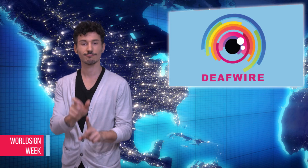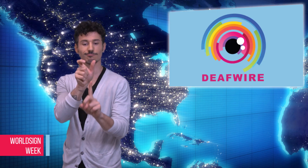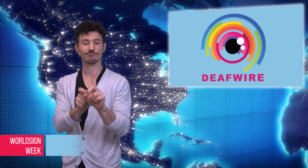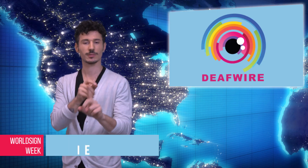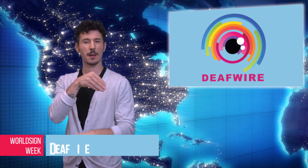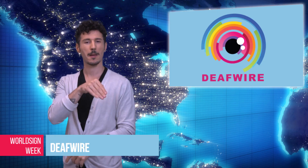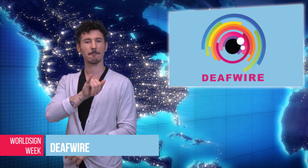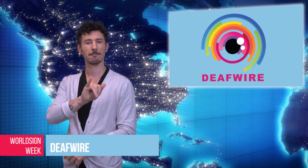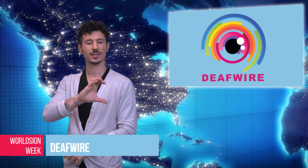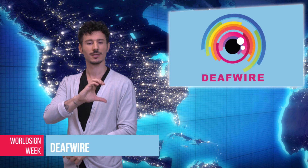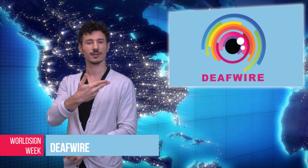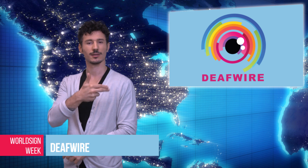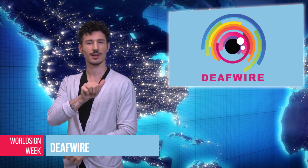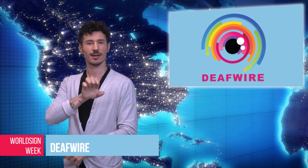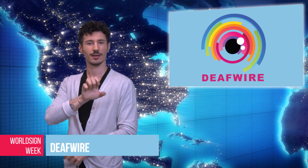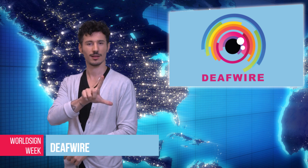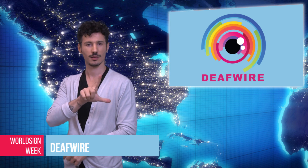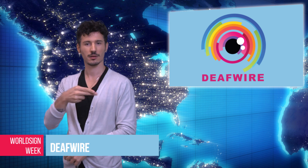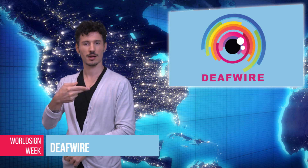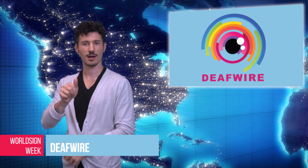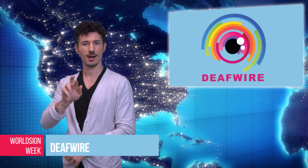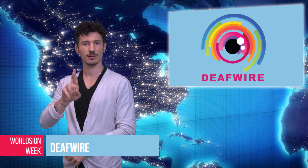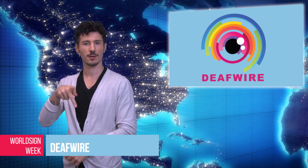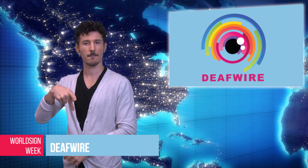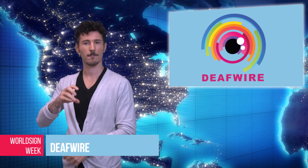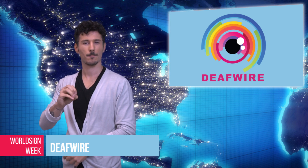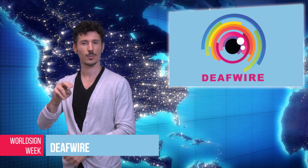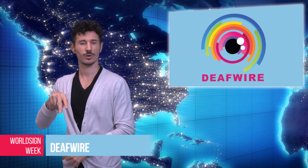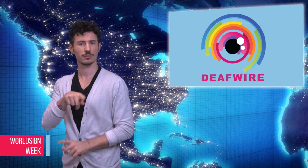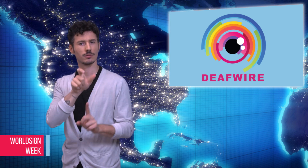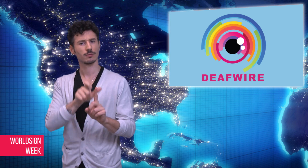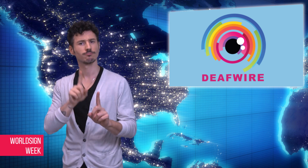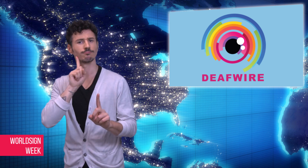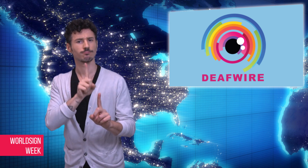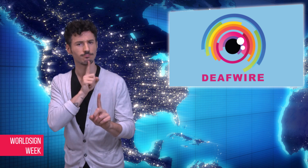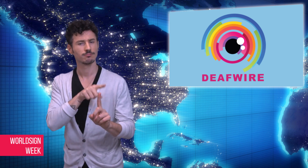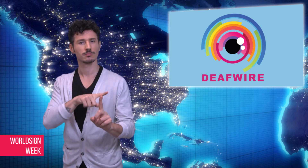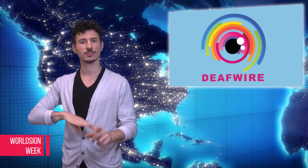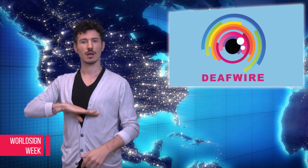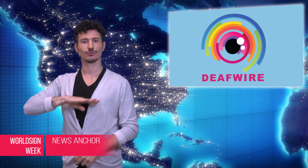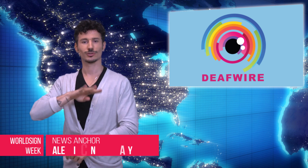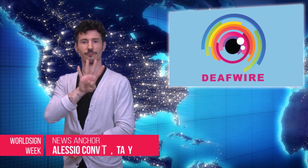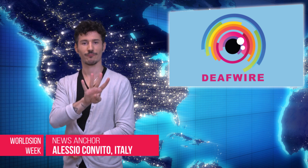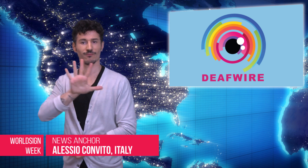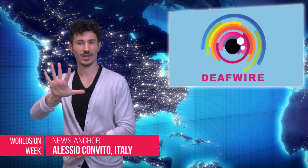[Alessio]: Michael Harpon, a 45-year-old Deaf employee